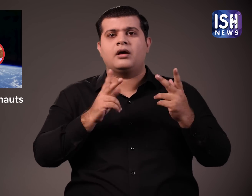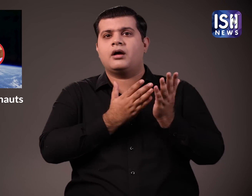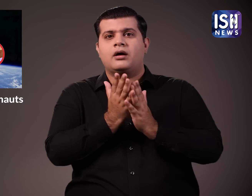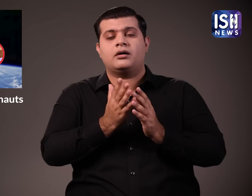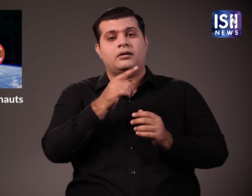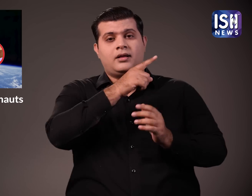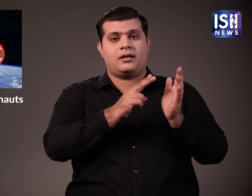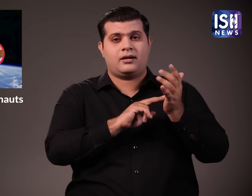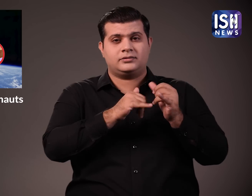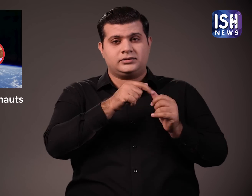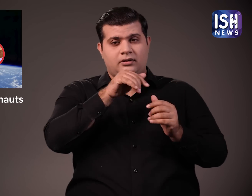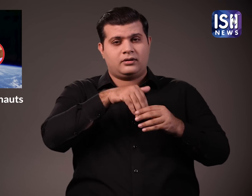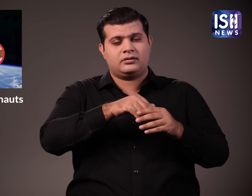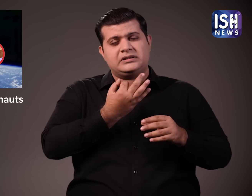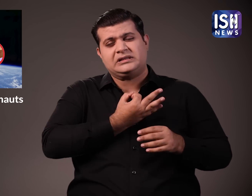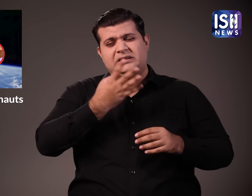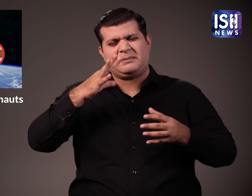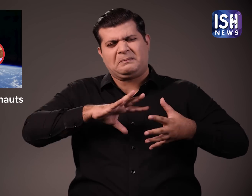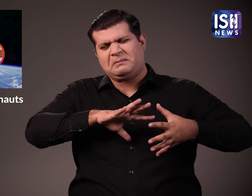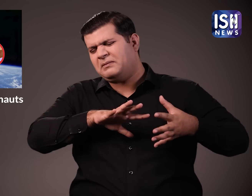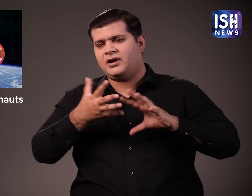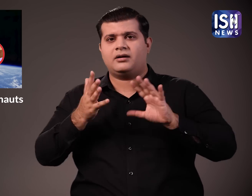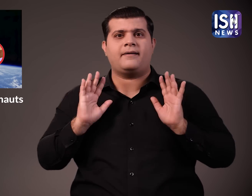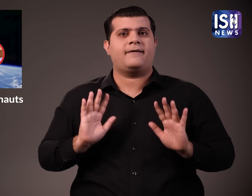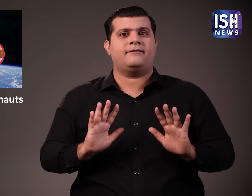NASA has specially designed a method for that.